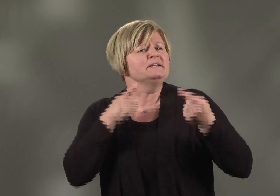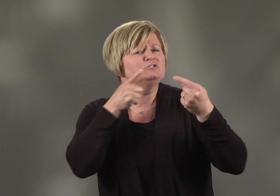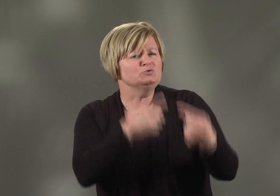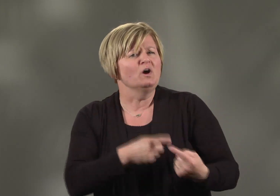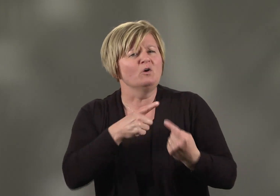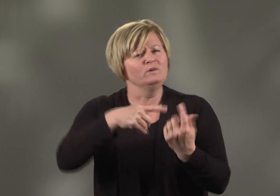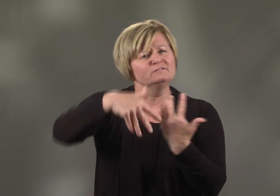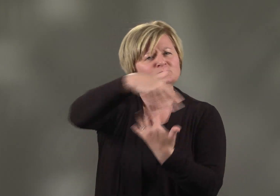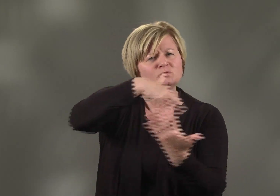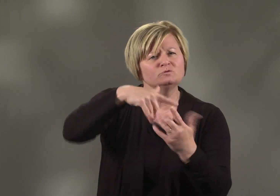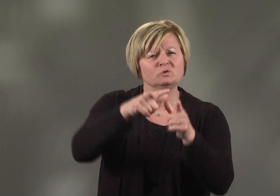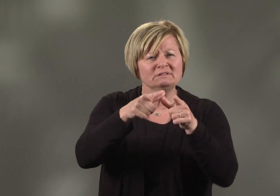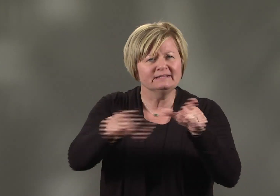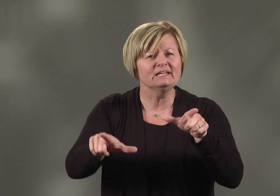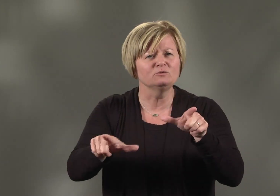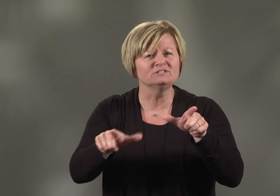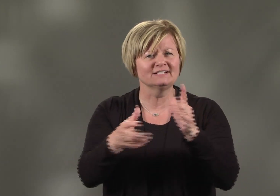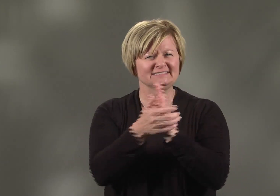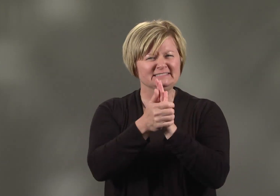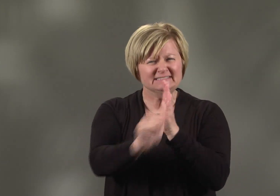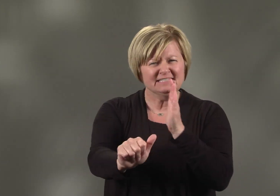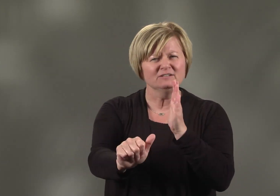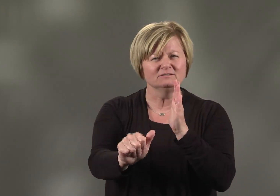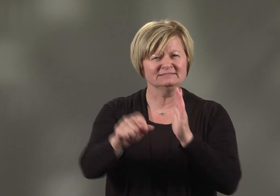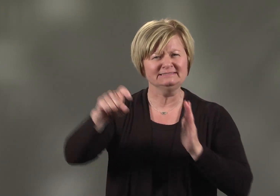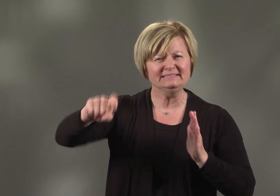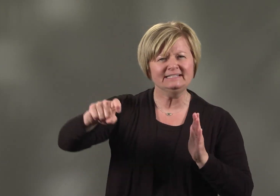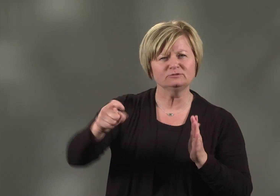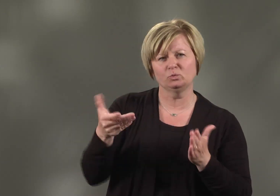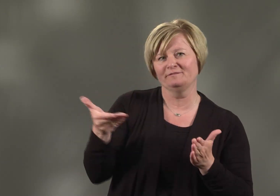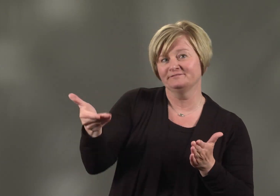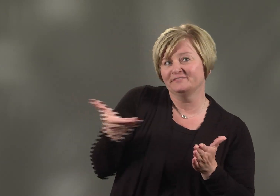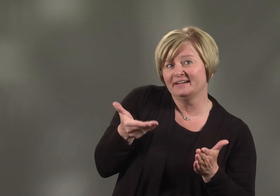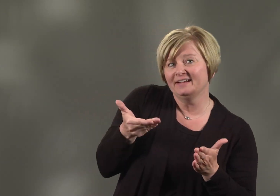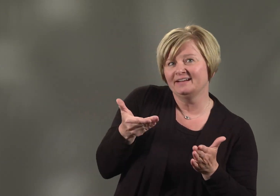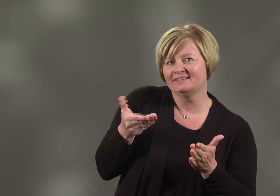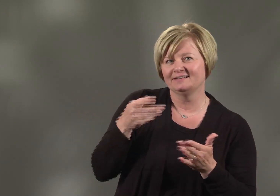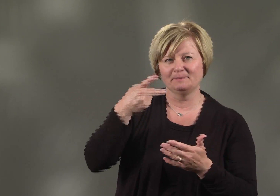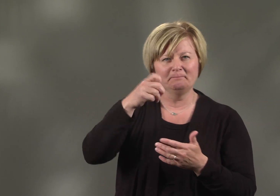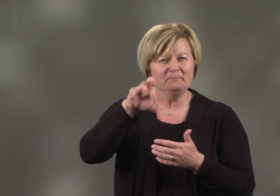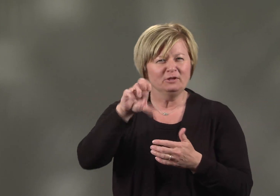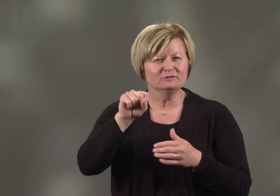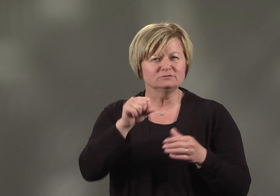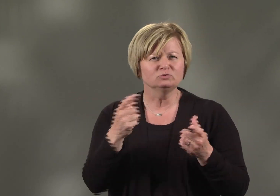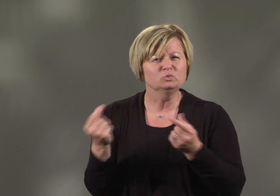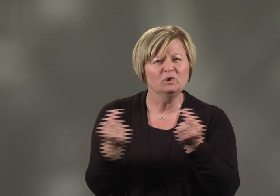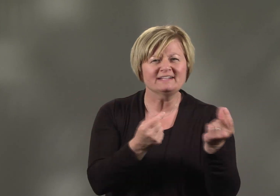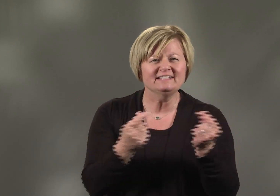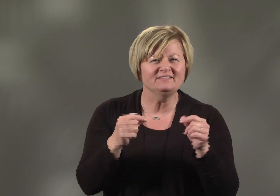Students may struggle with the social language and skills needed to invite peers to do activities together